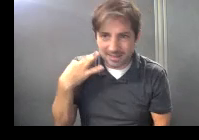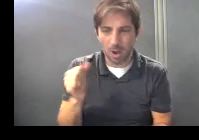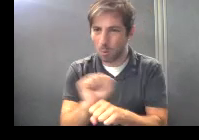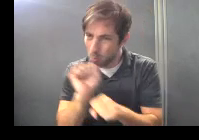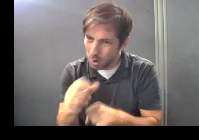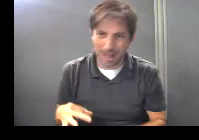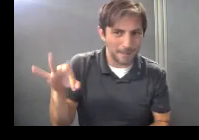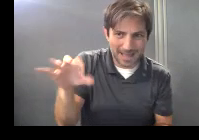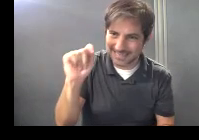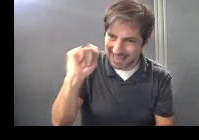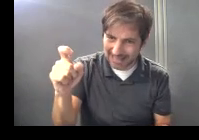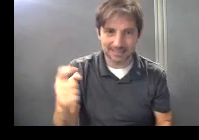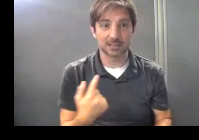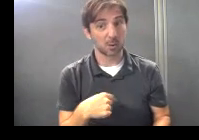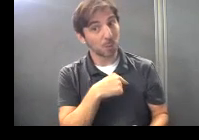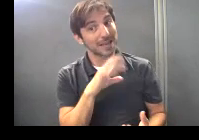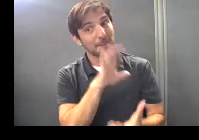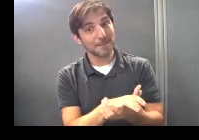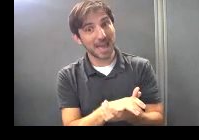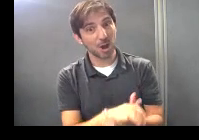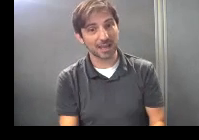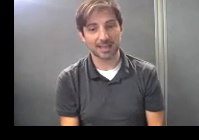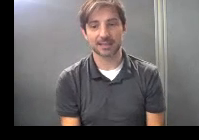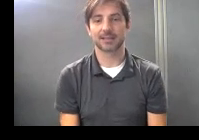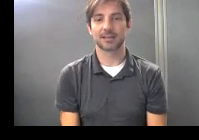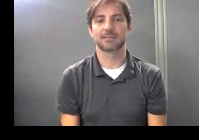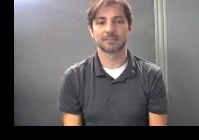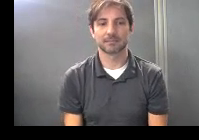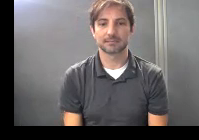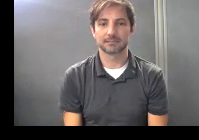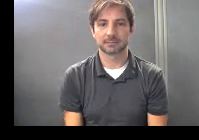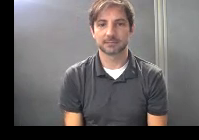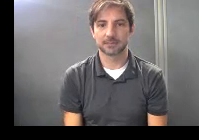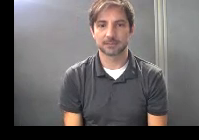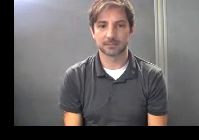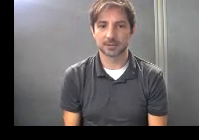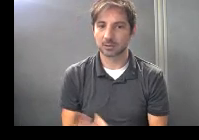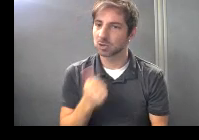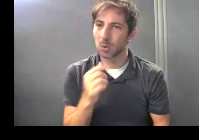WE WORK AND PAY TAXES. WE GET MARRIED.